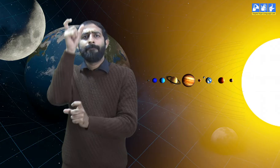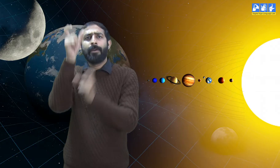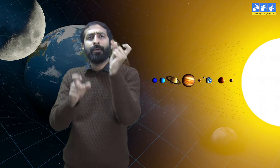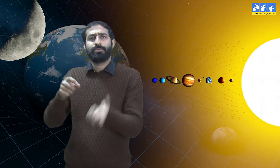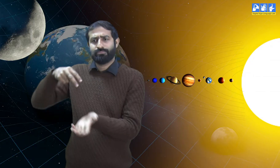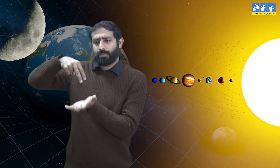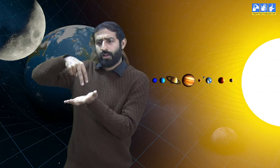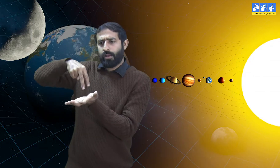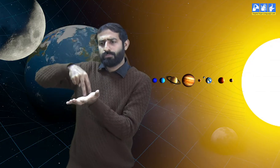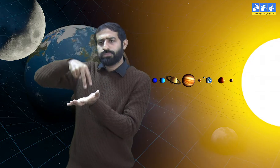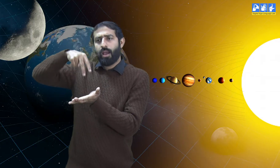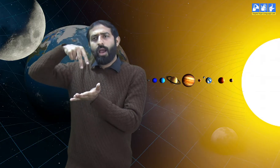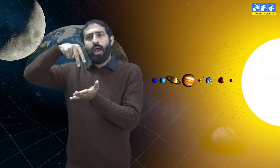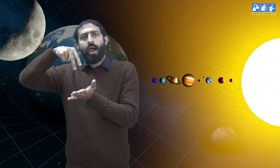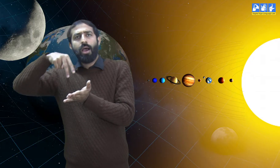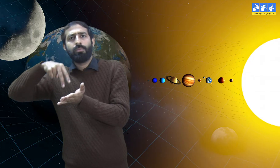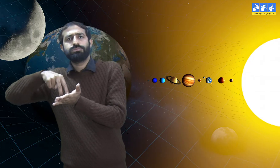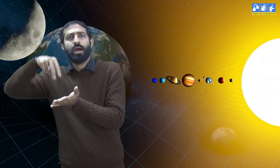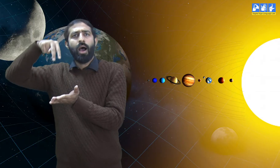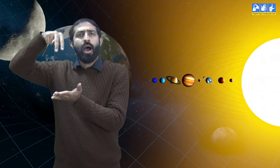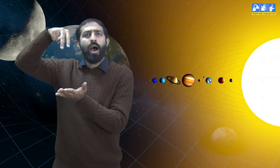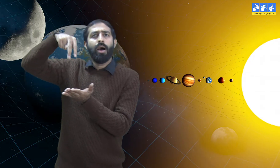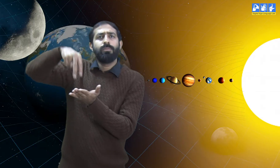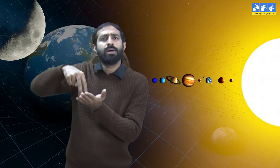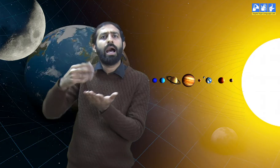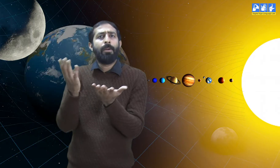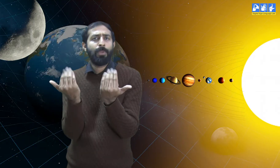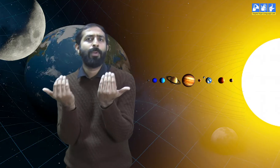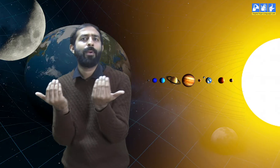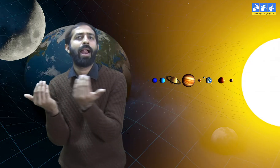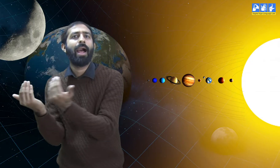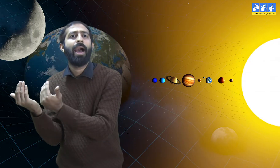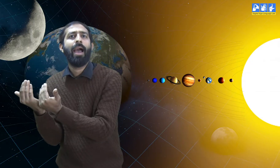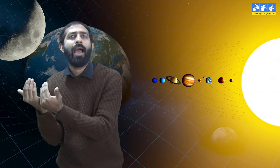People can fly there in the air.